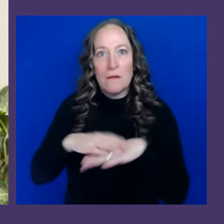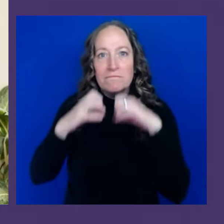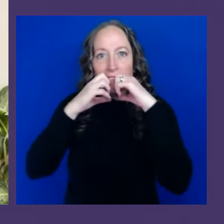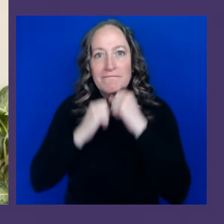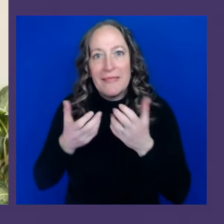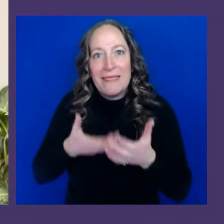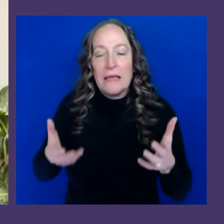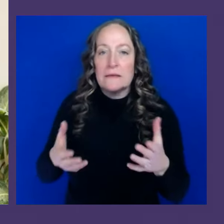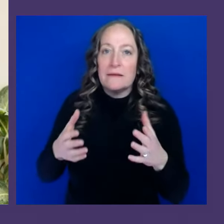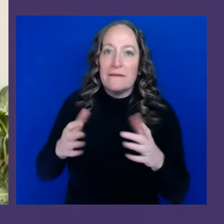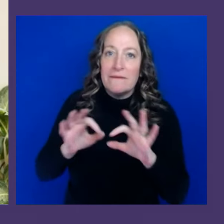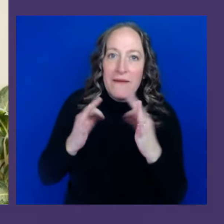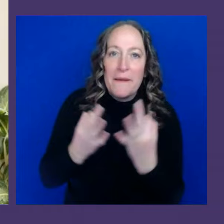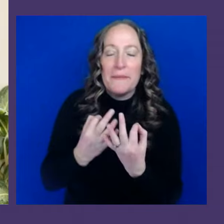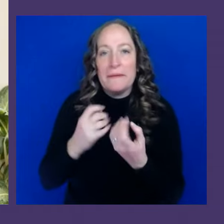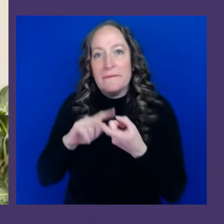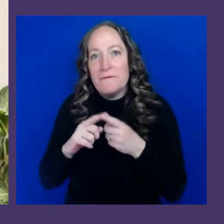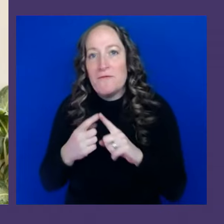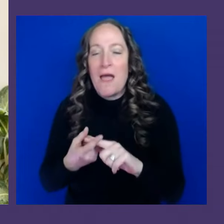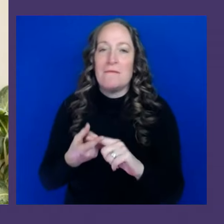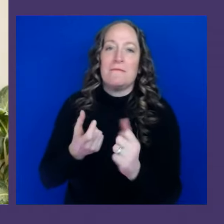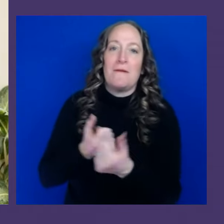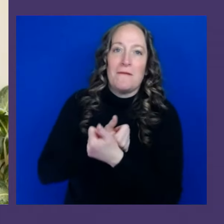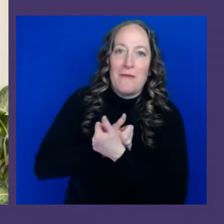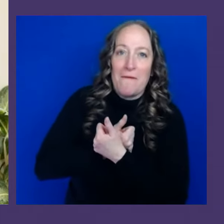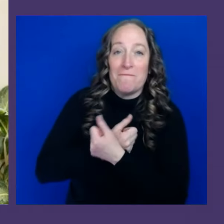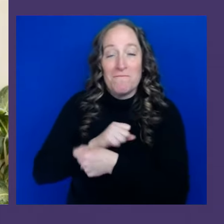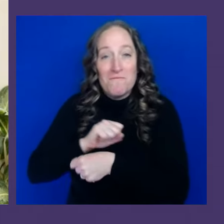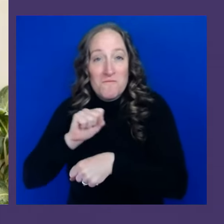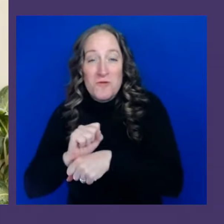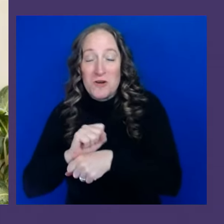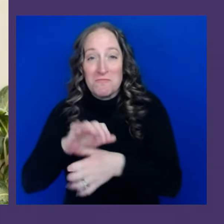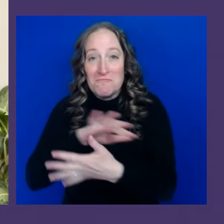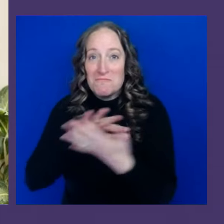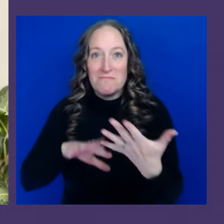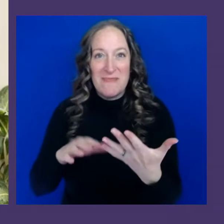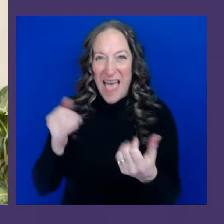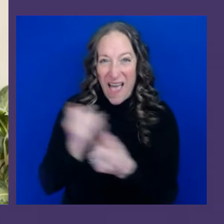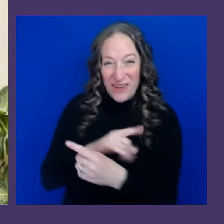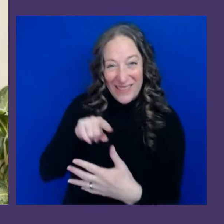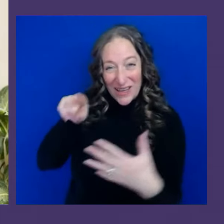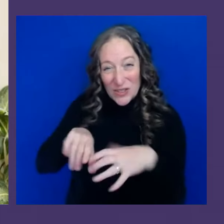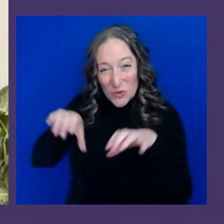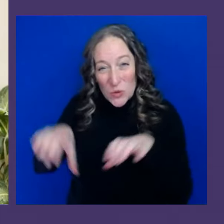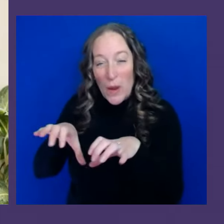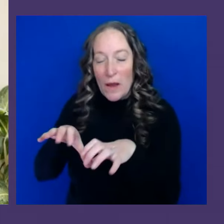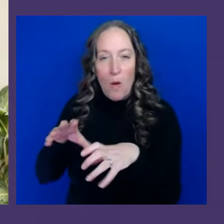Whatever they're doing, everything will be easier and faster if they incorporate AI.